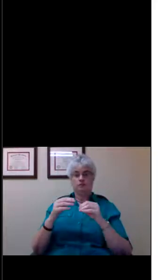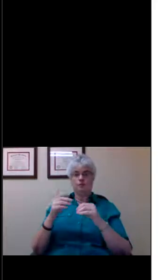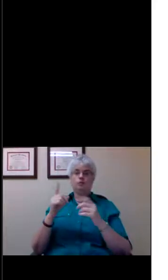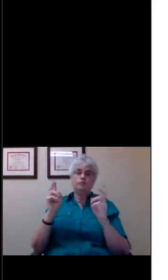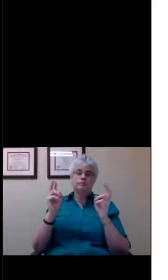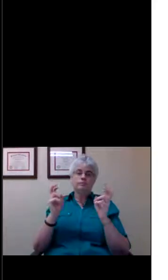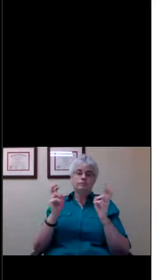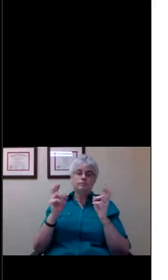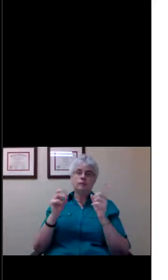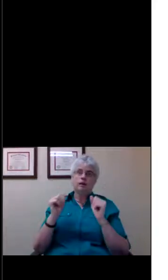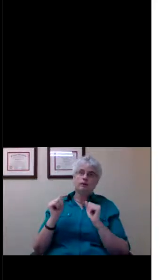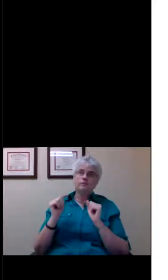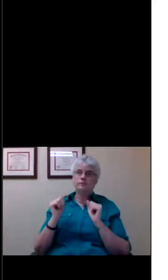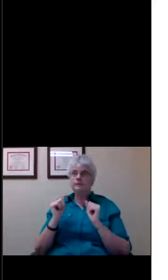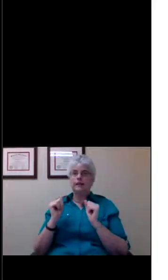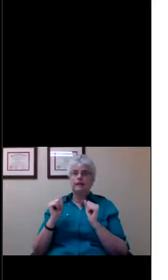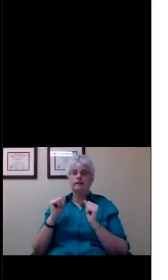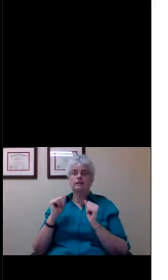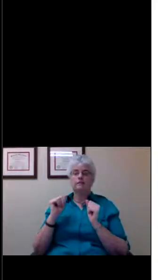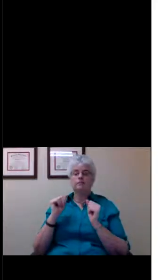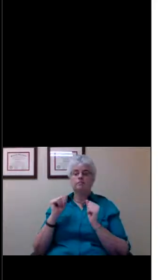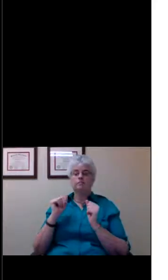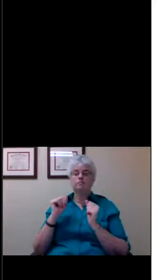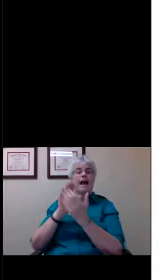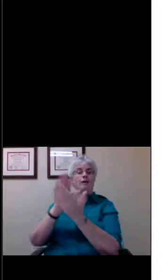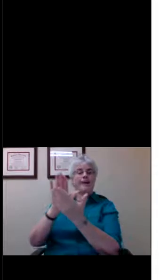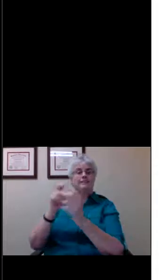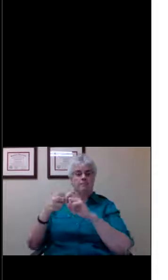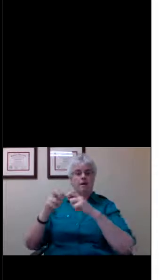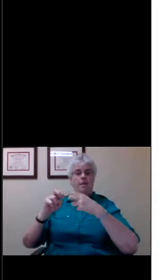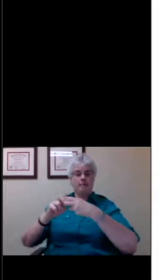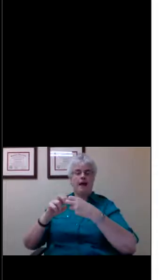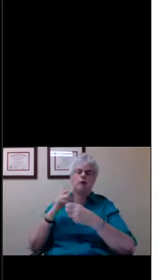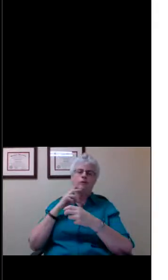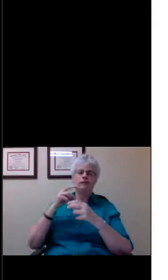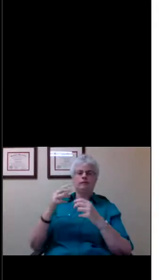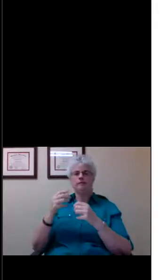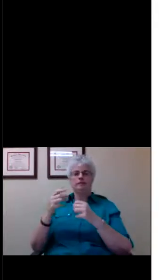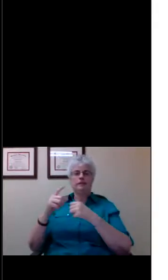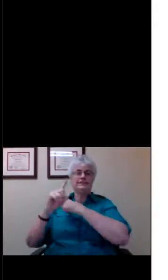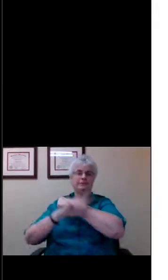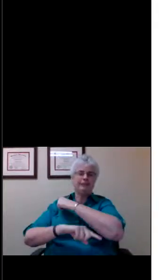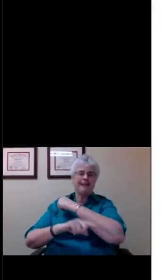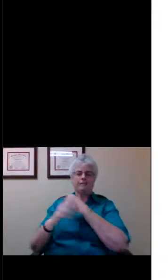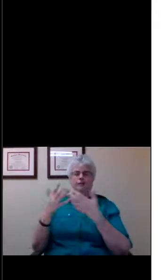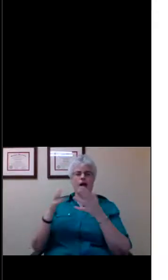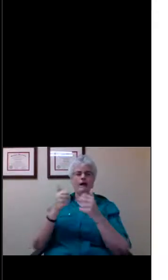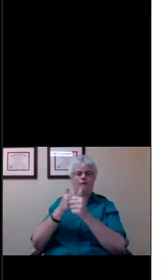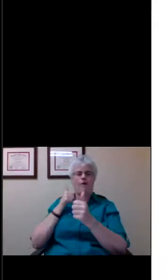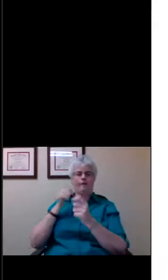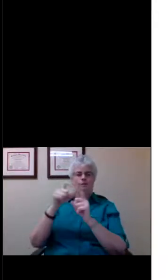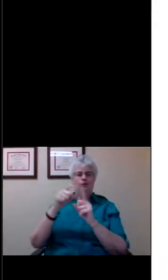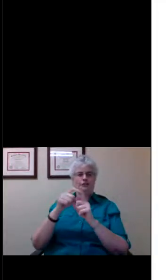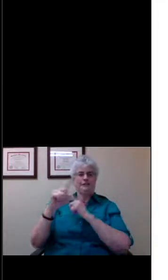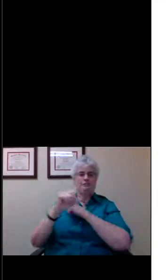that. And how they address the problem whether it's discipline - and we